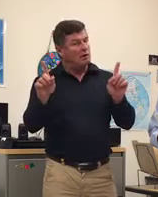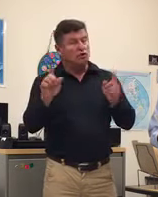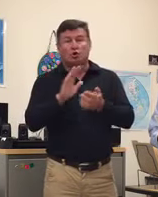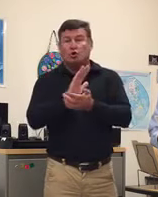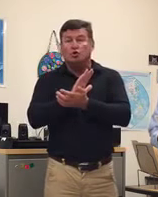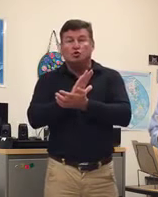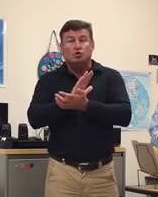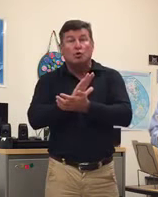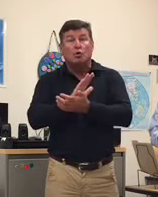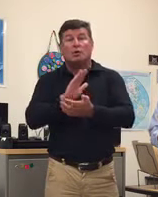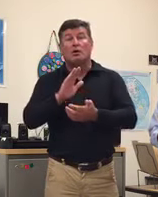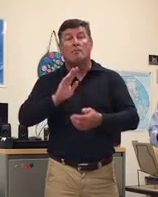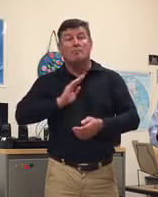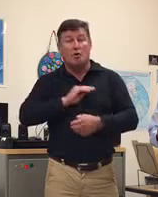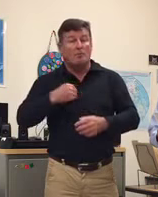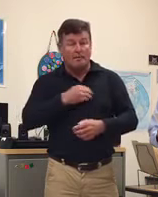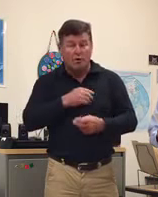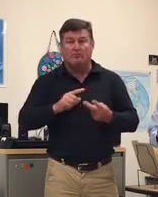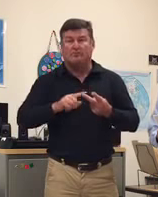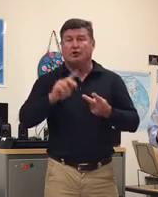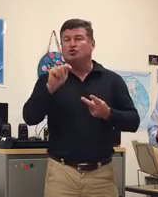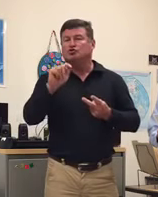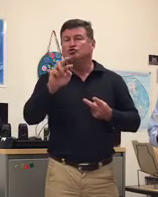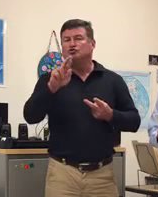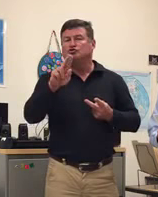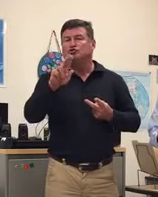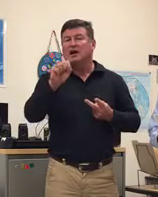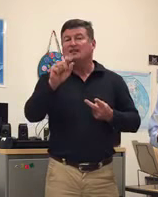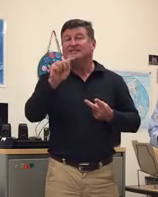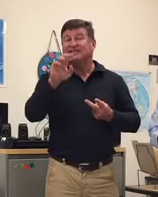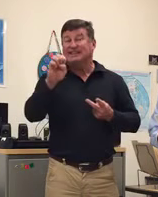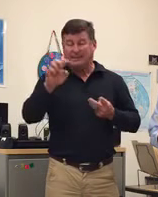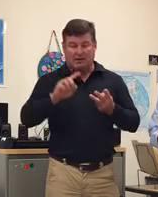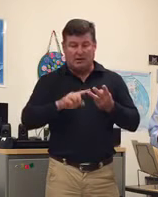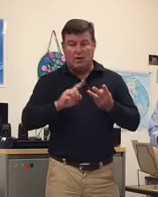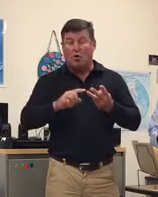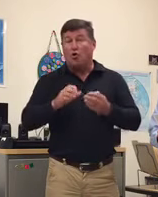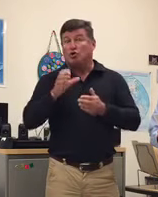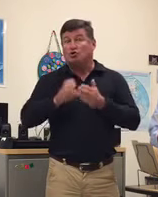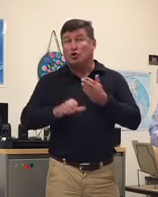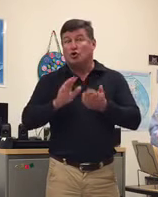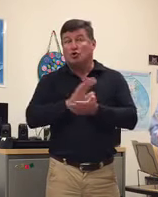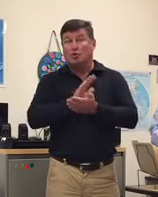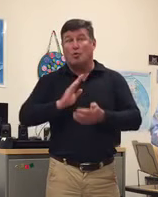trustees or a charter school board of directors decides to install cameras, they can decide